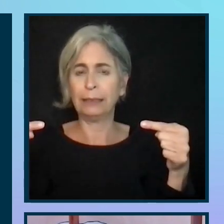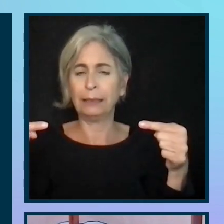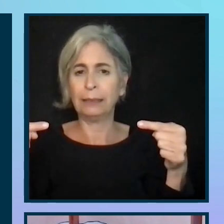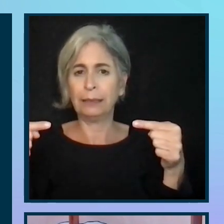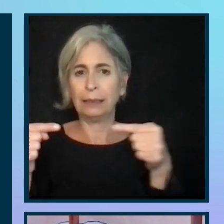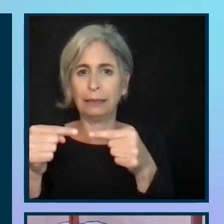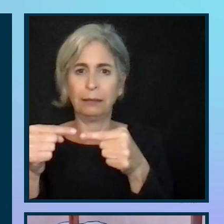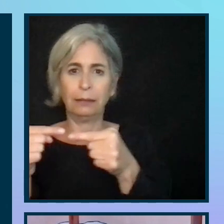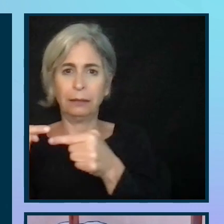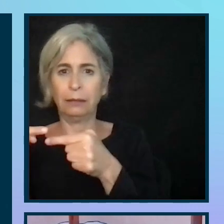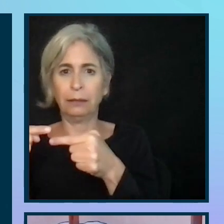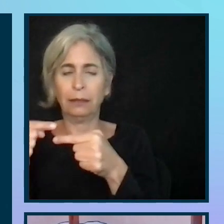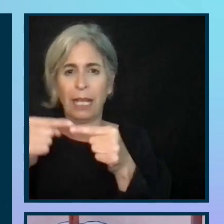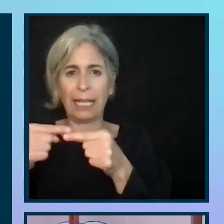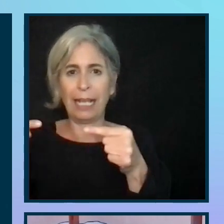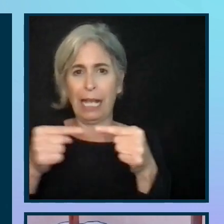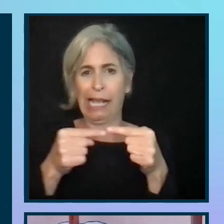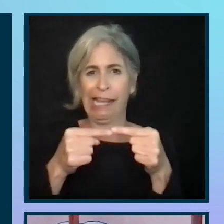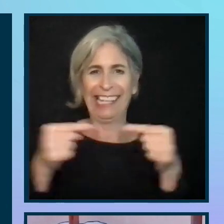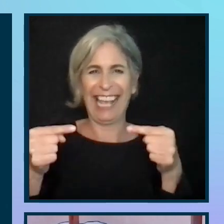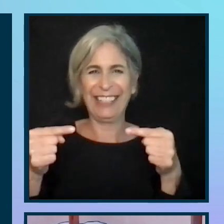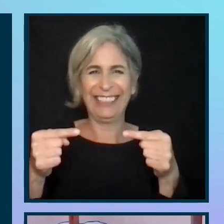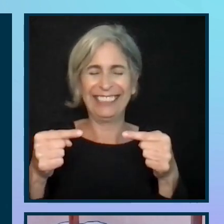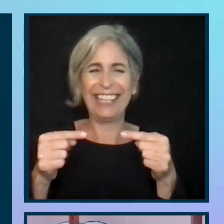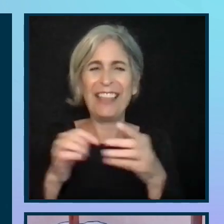within the error message. The background of the error message